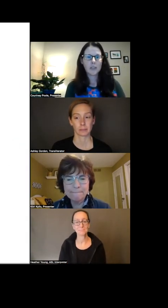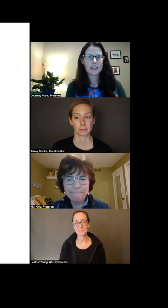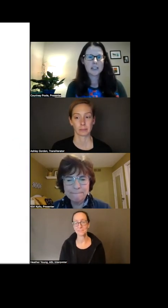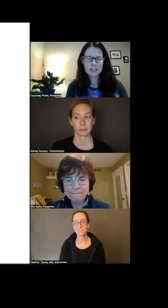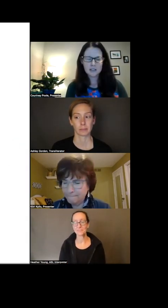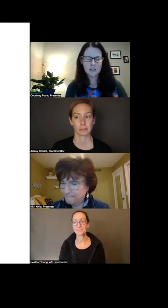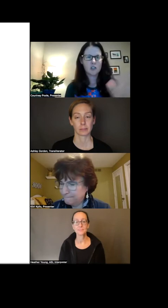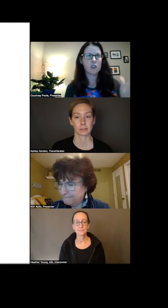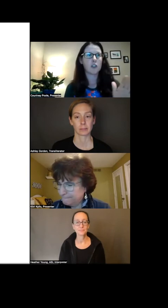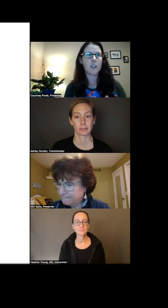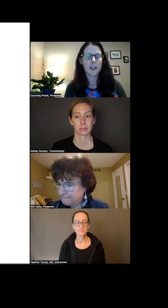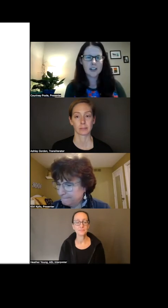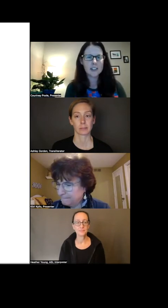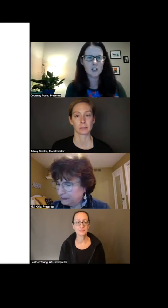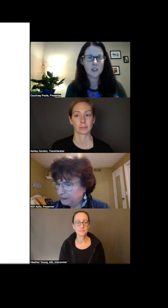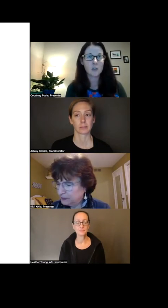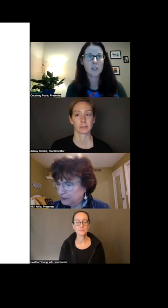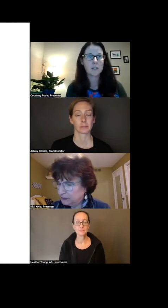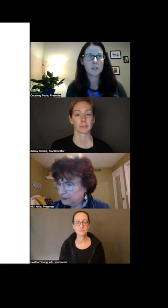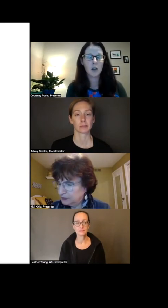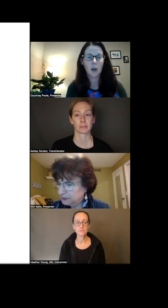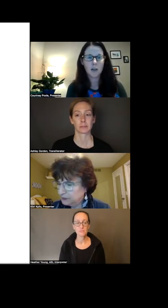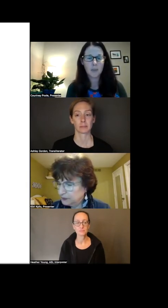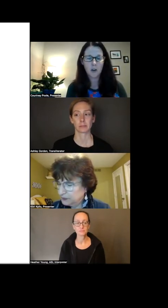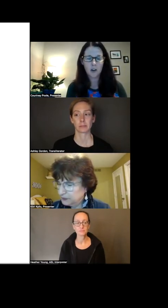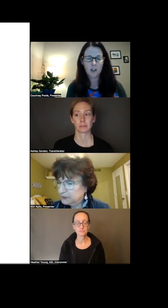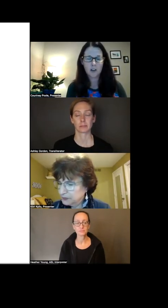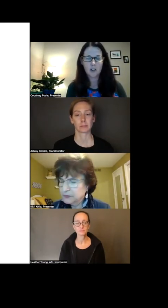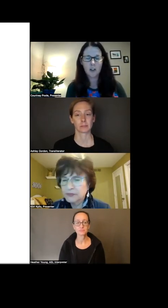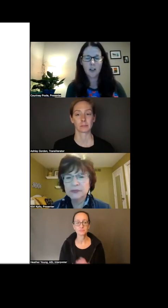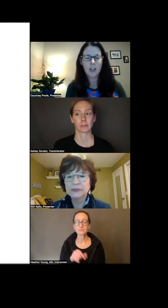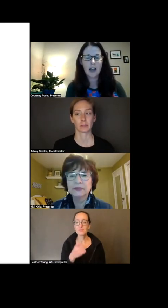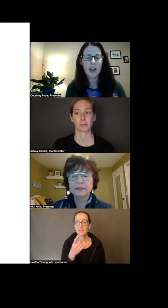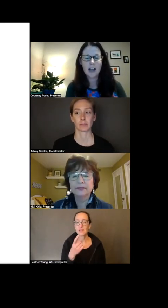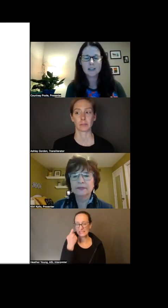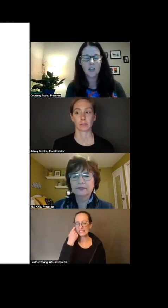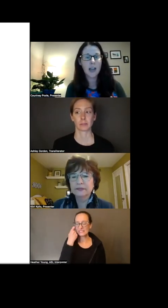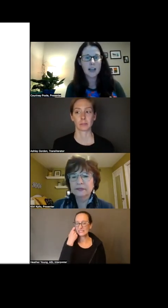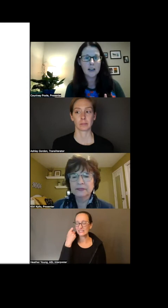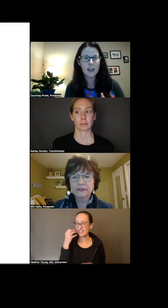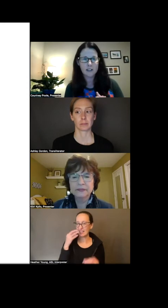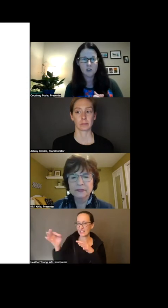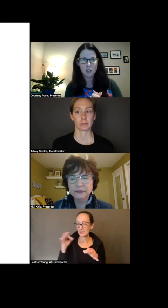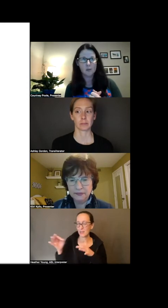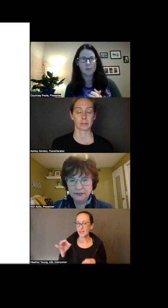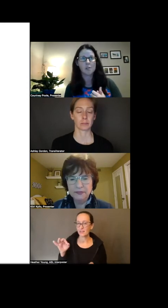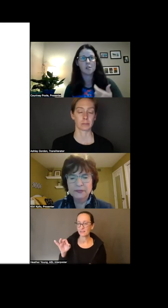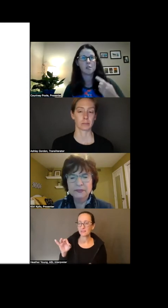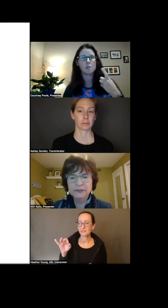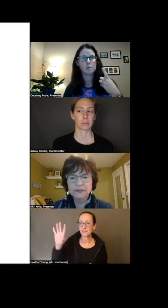So this is the chart that Kitri was talking about earlier, that have the eight handshapes.